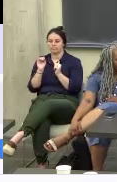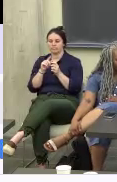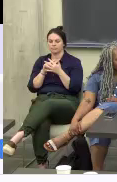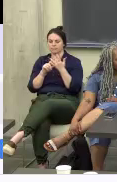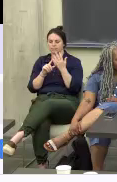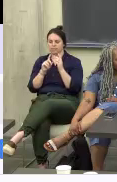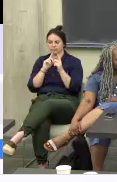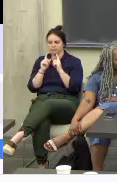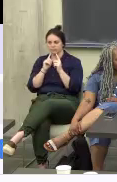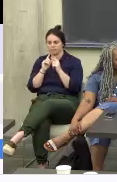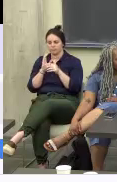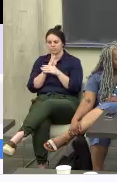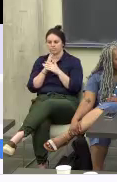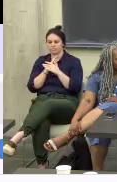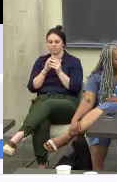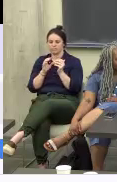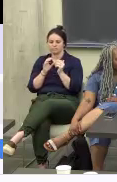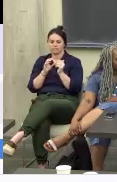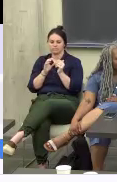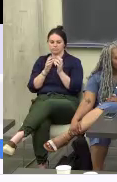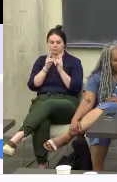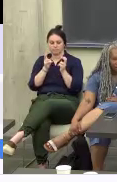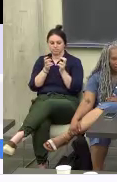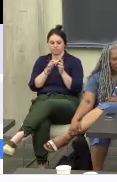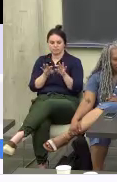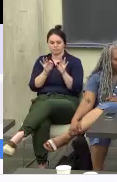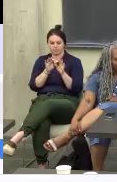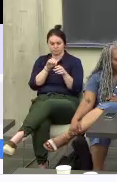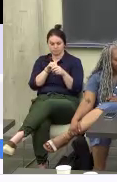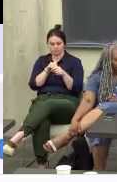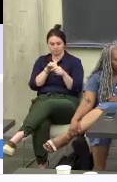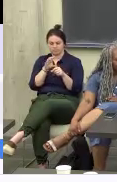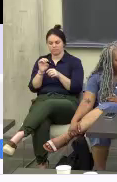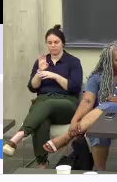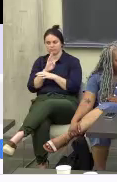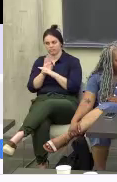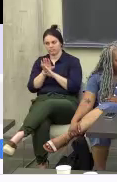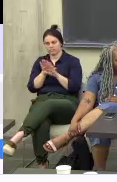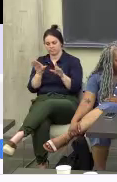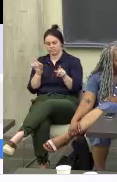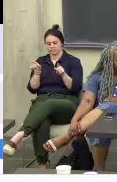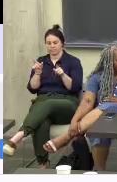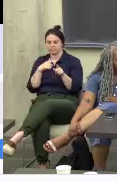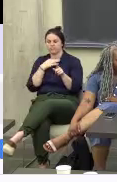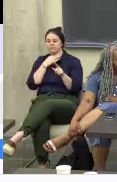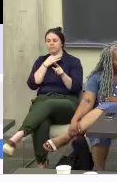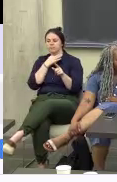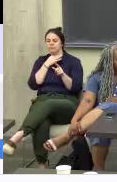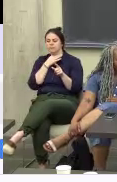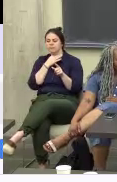between the subject matter and the business. I'm wondering if one of the reasons why